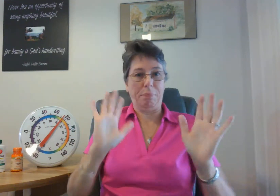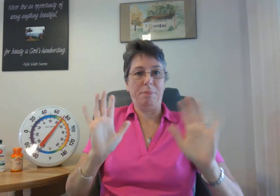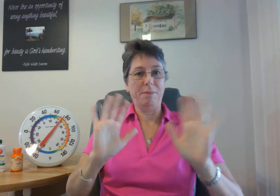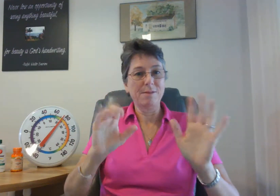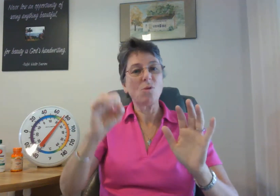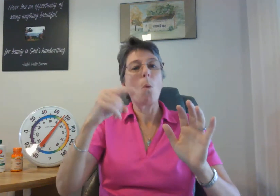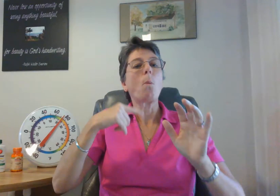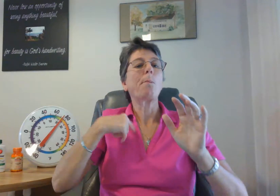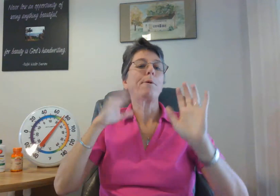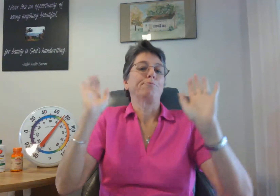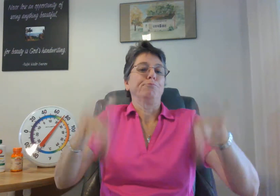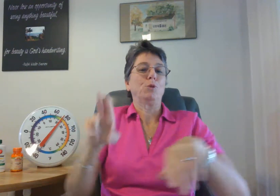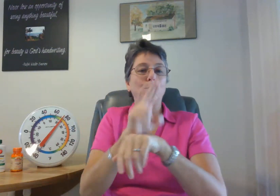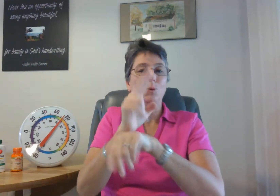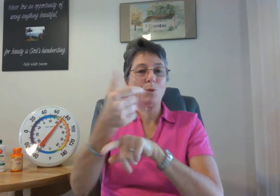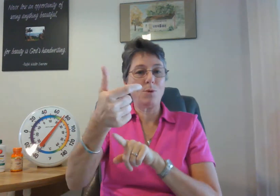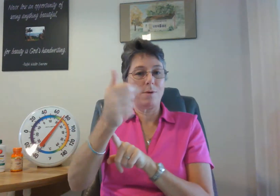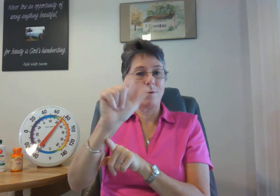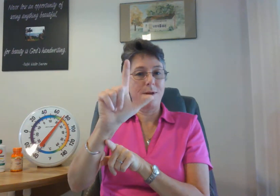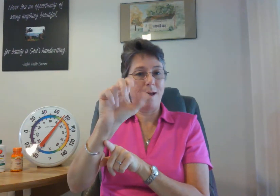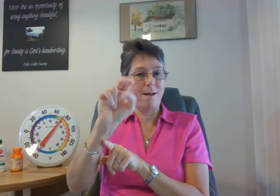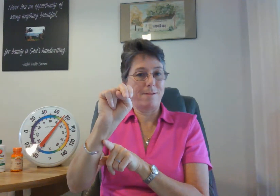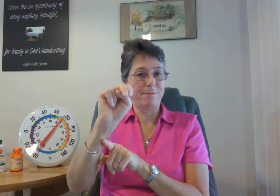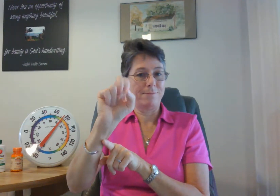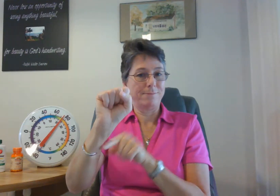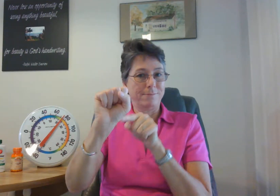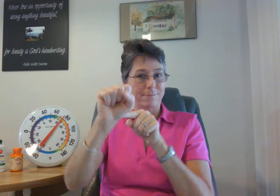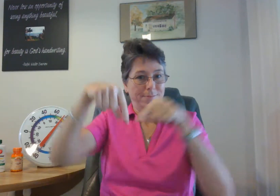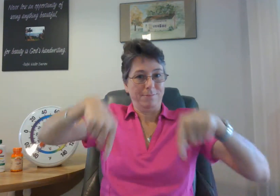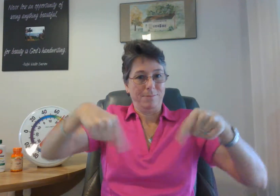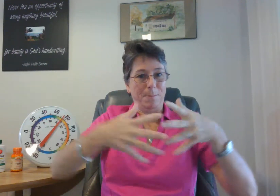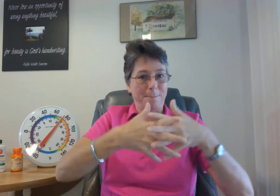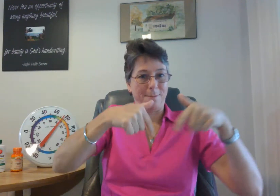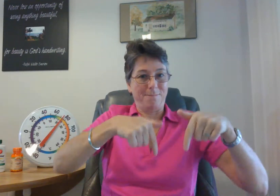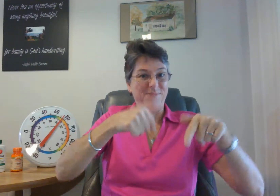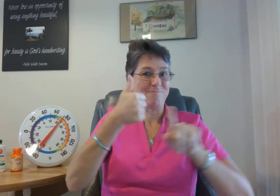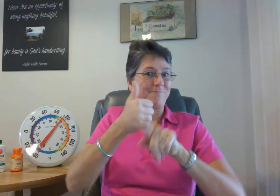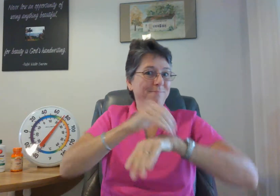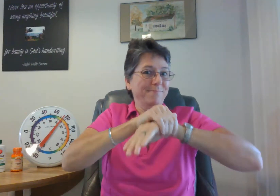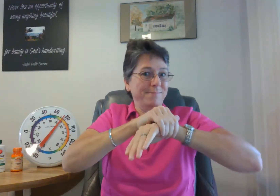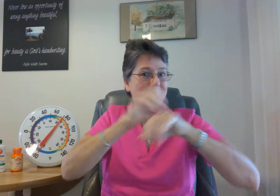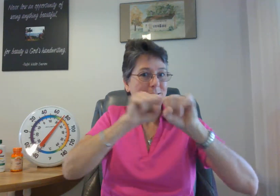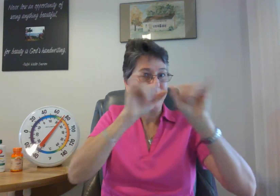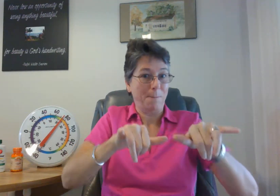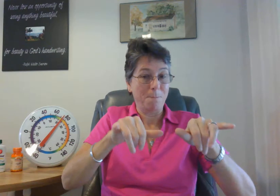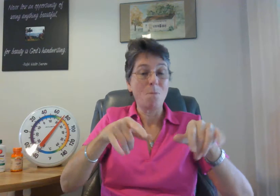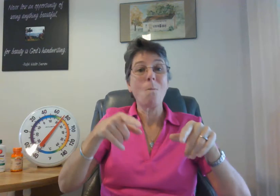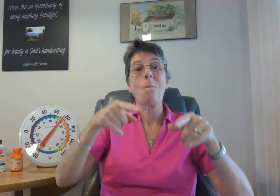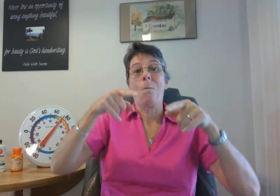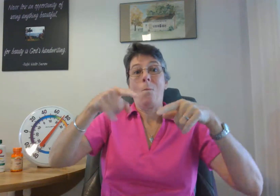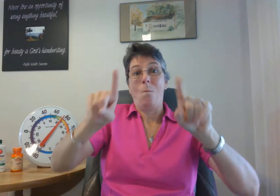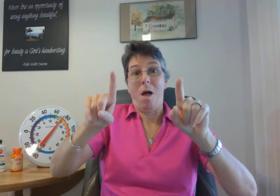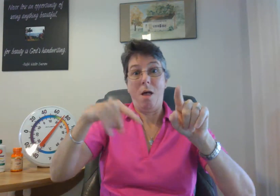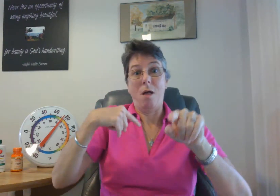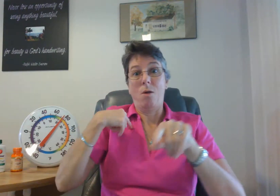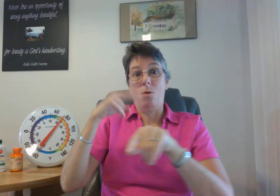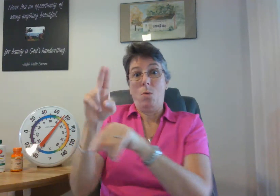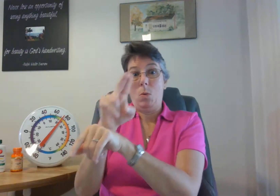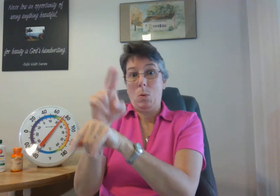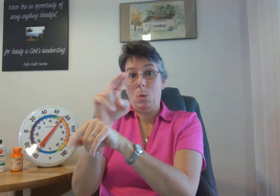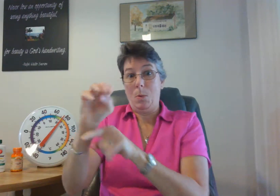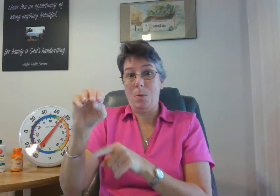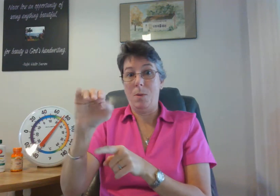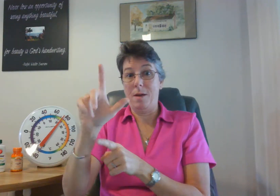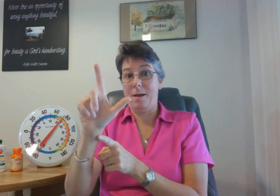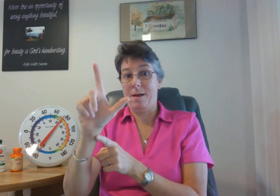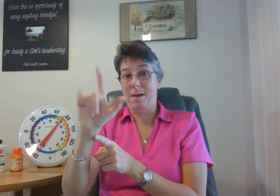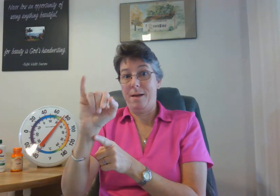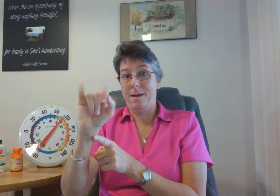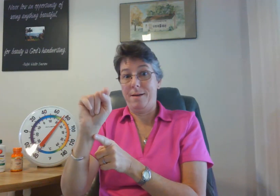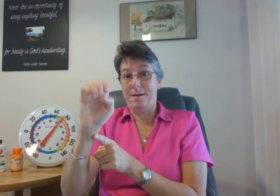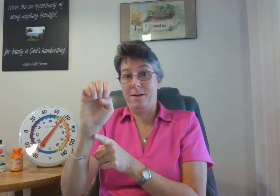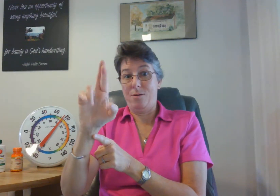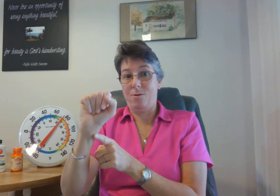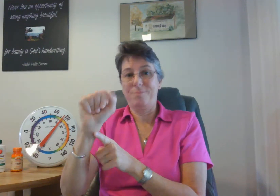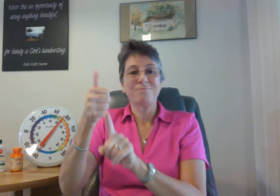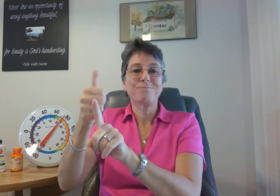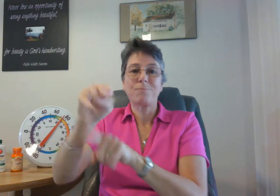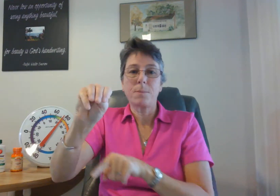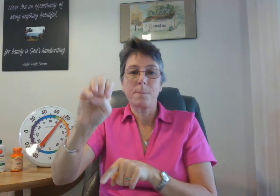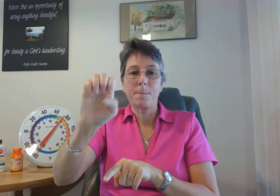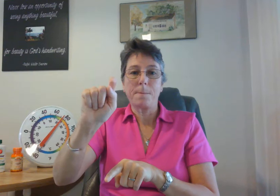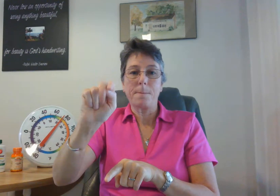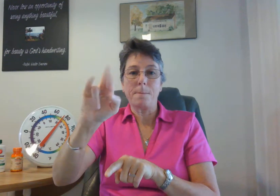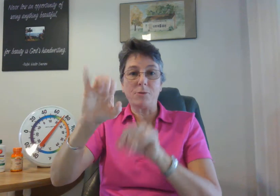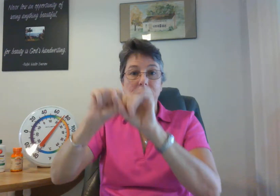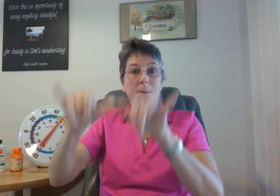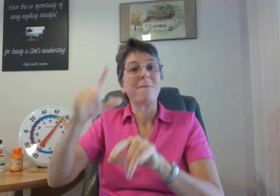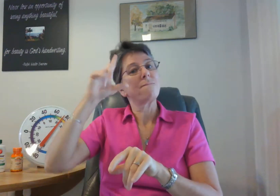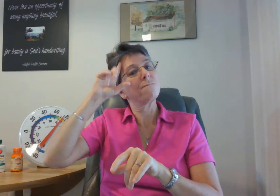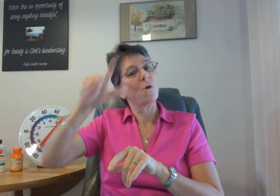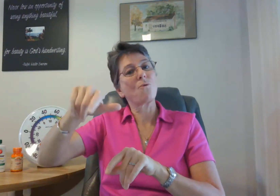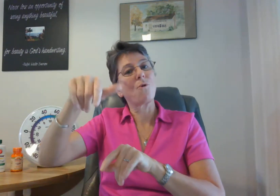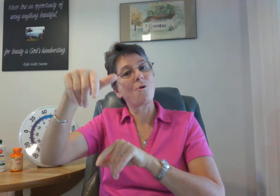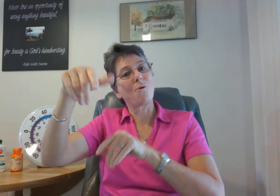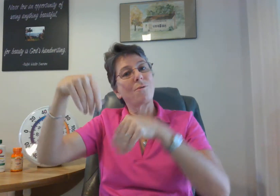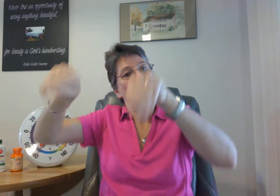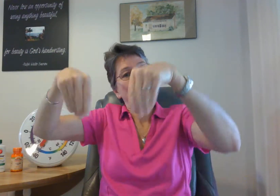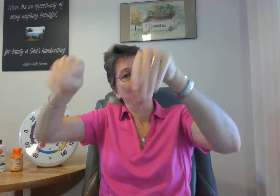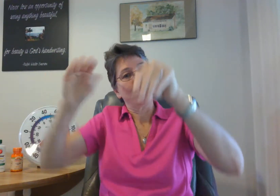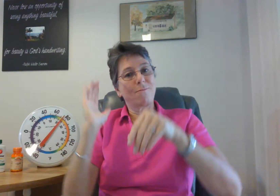We will have to change to metric system and use the word, Celsius instead.